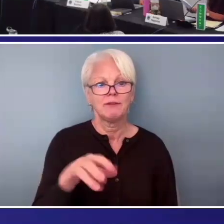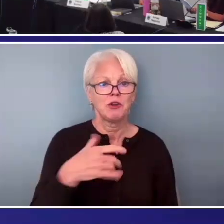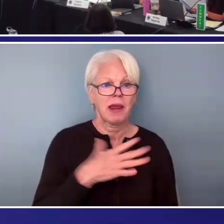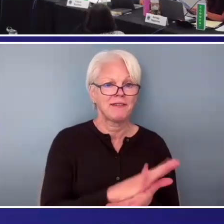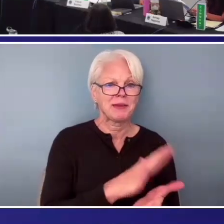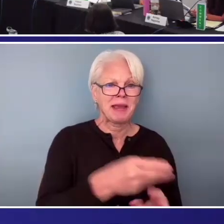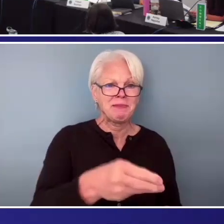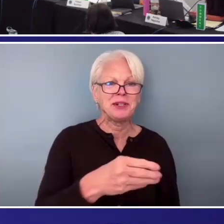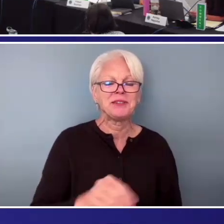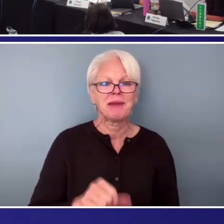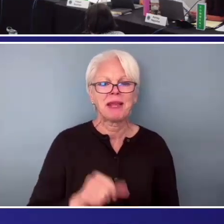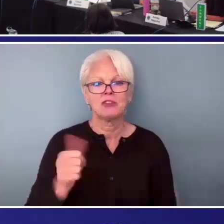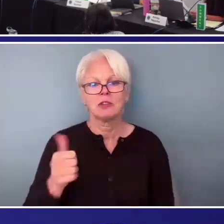It's paragraph six.